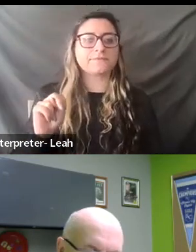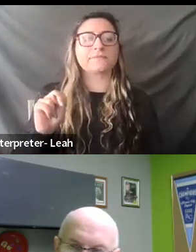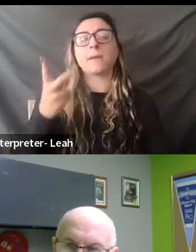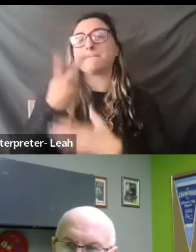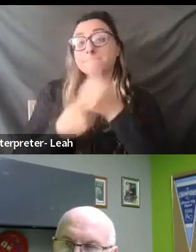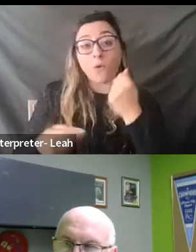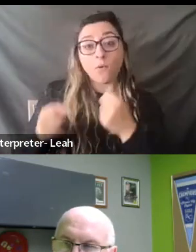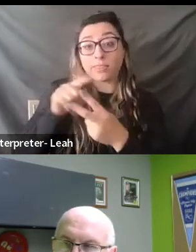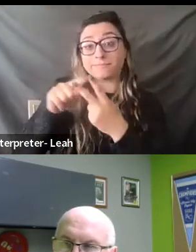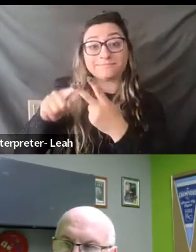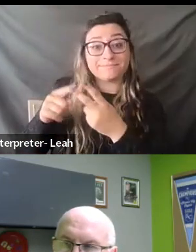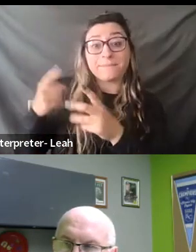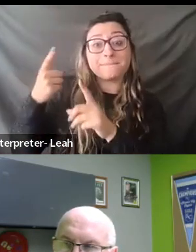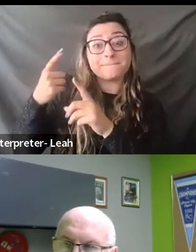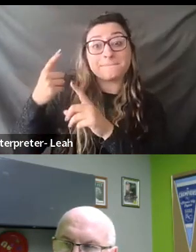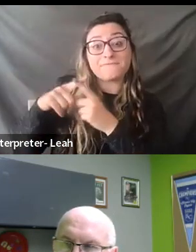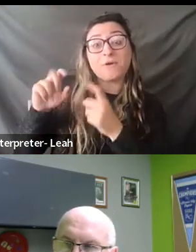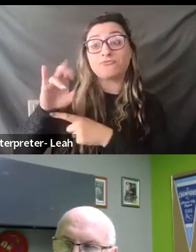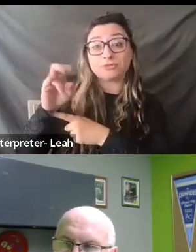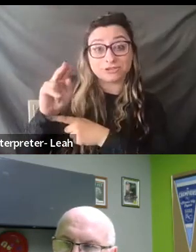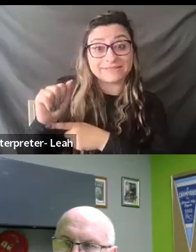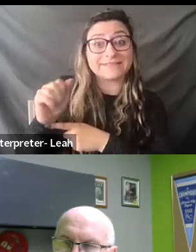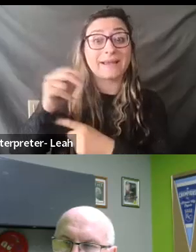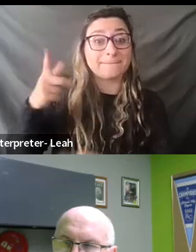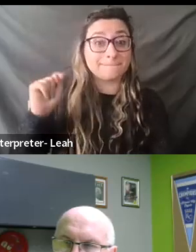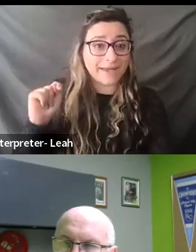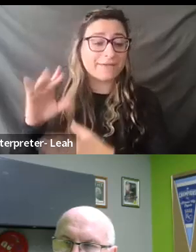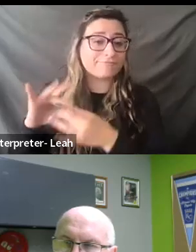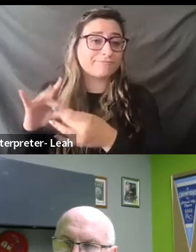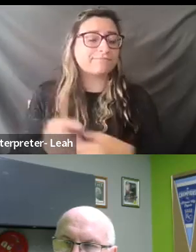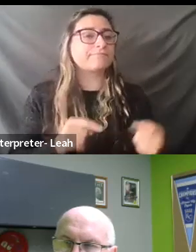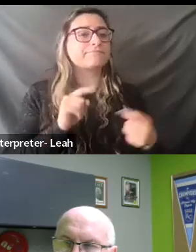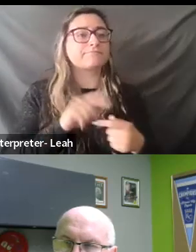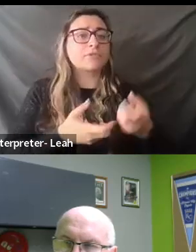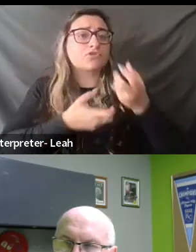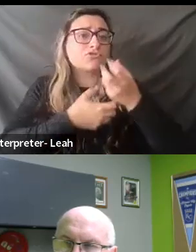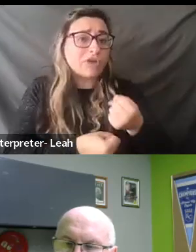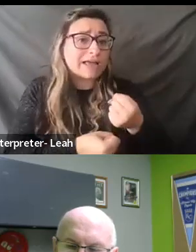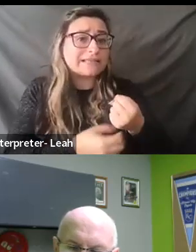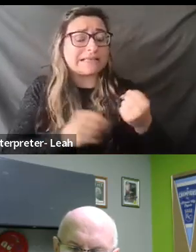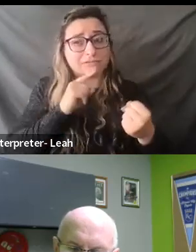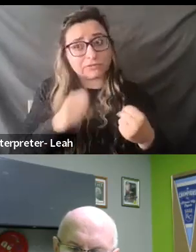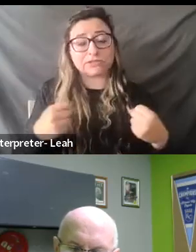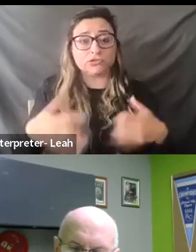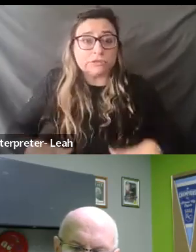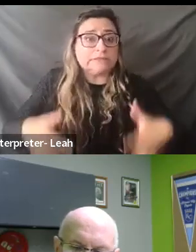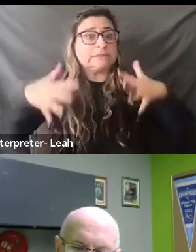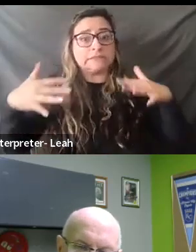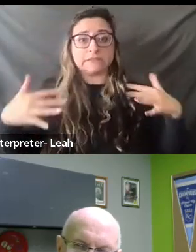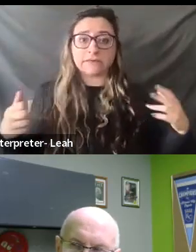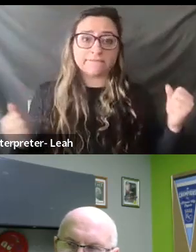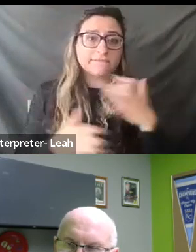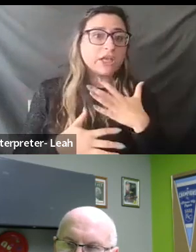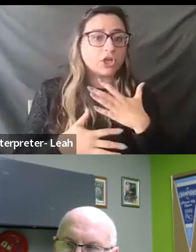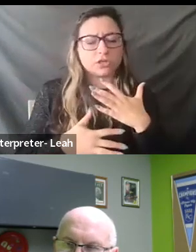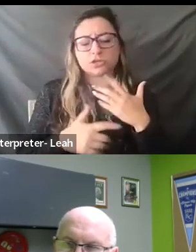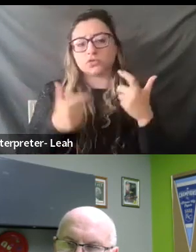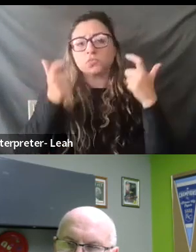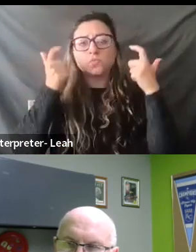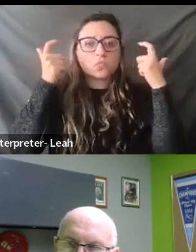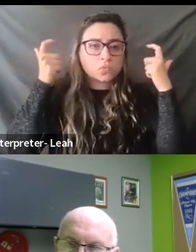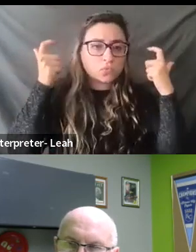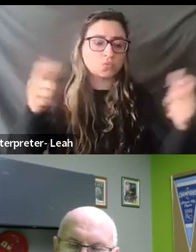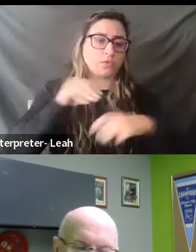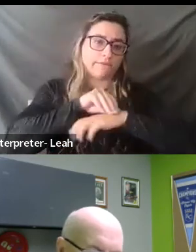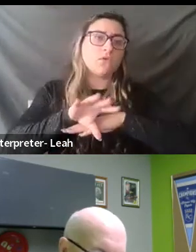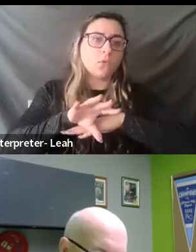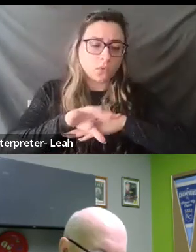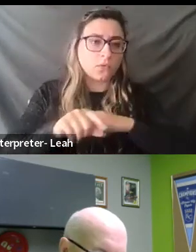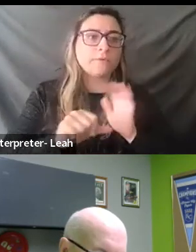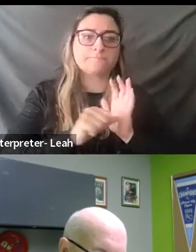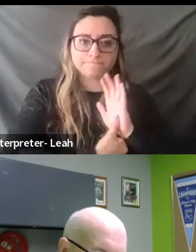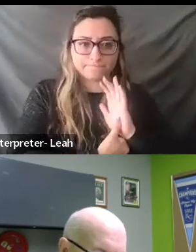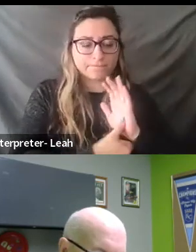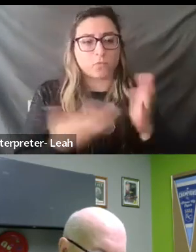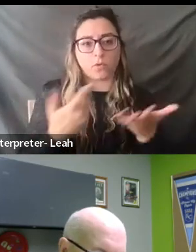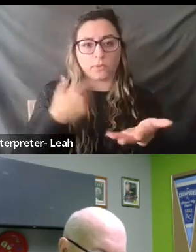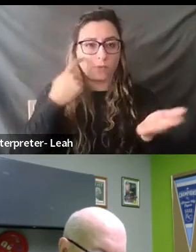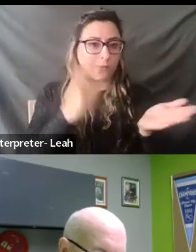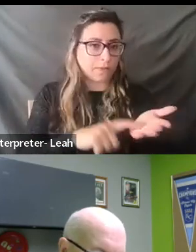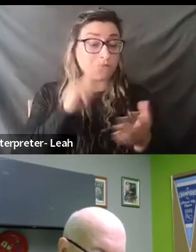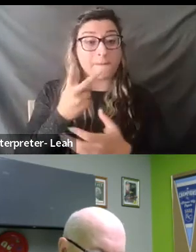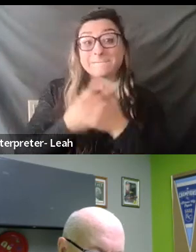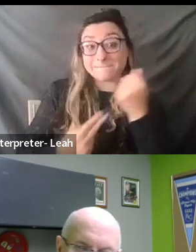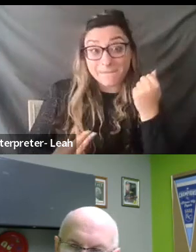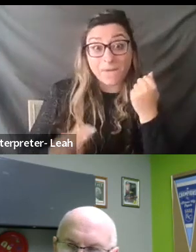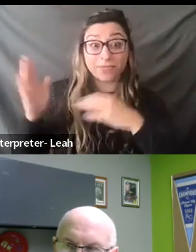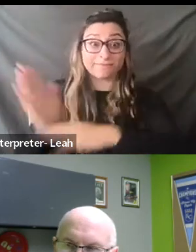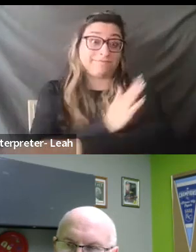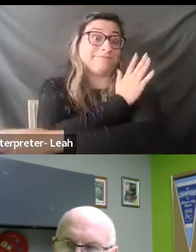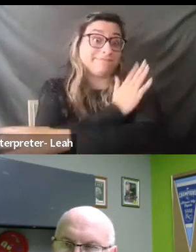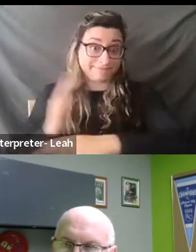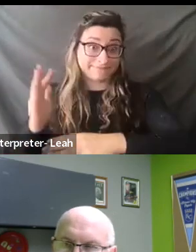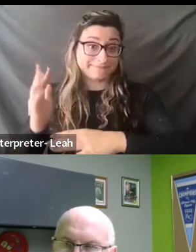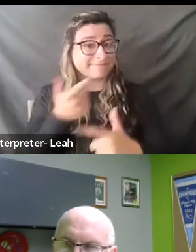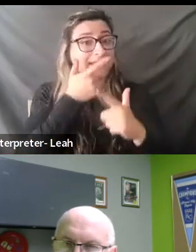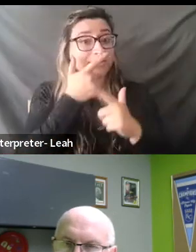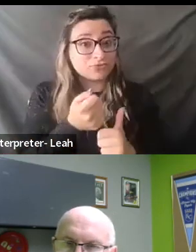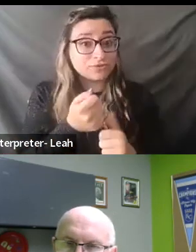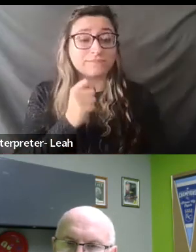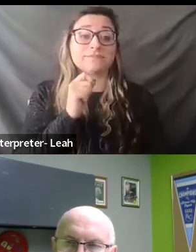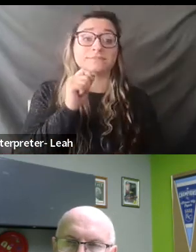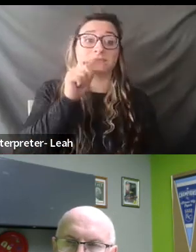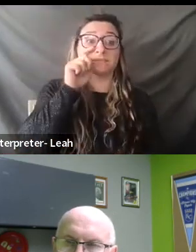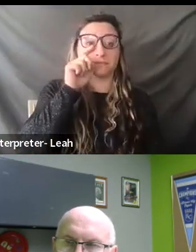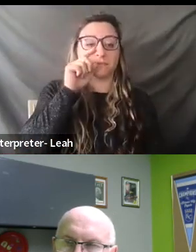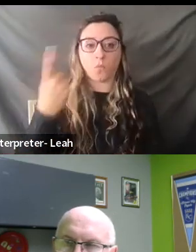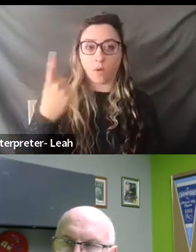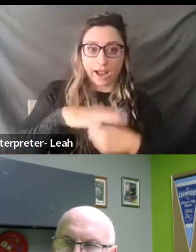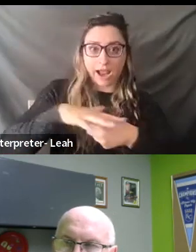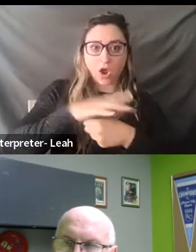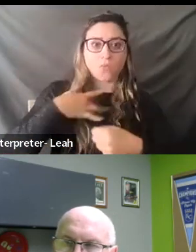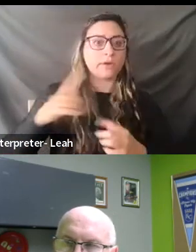Absolutely.